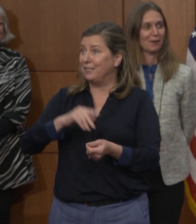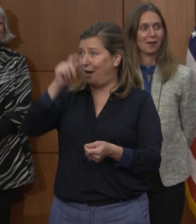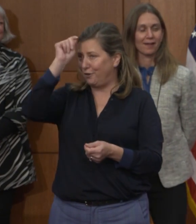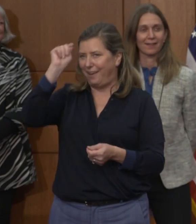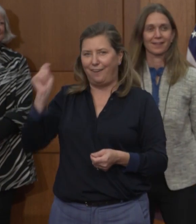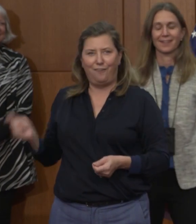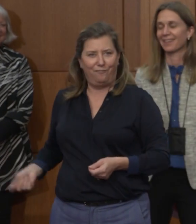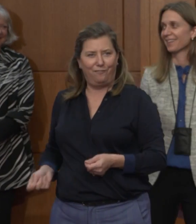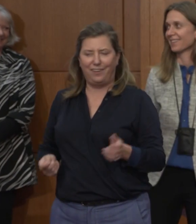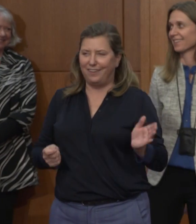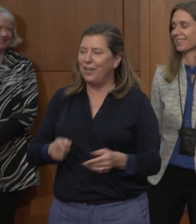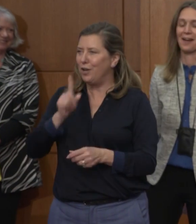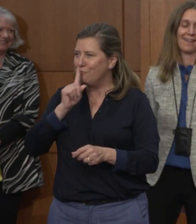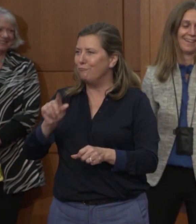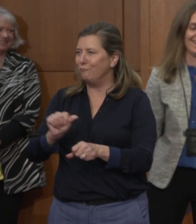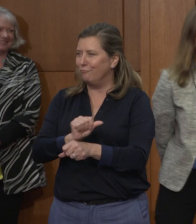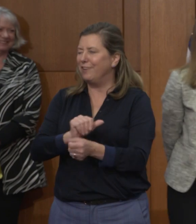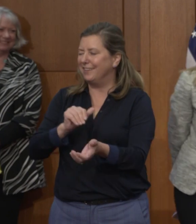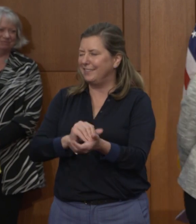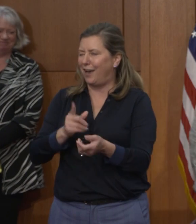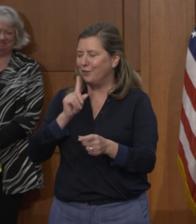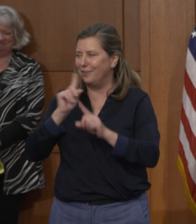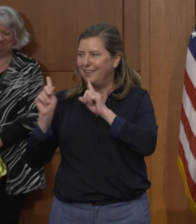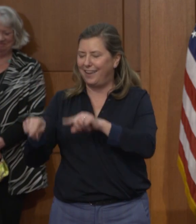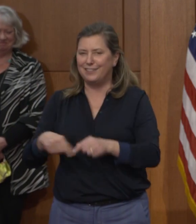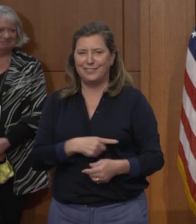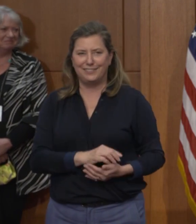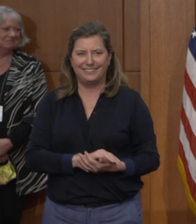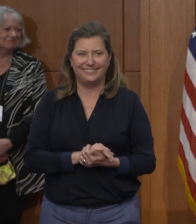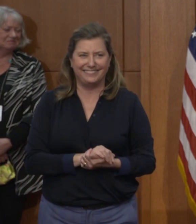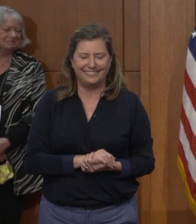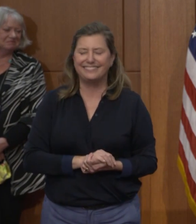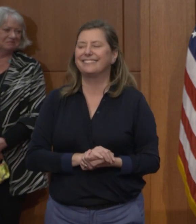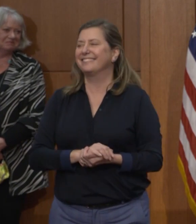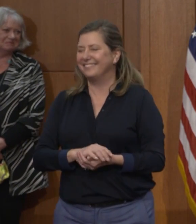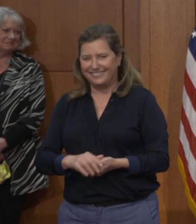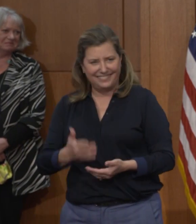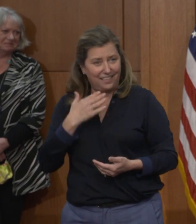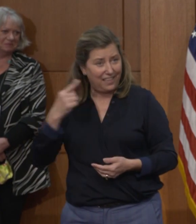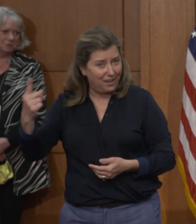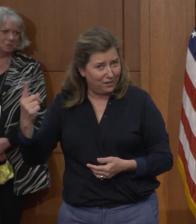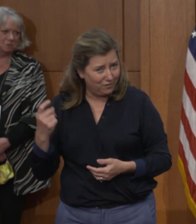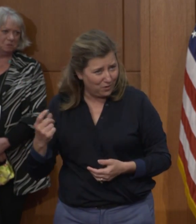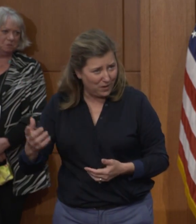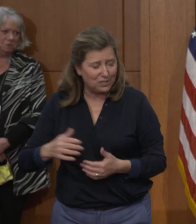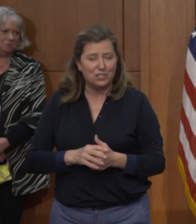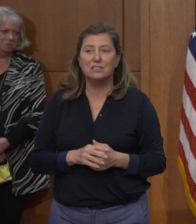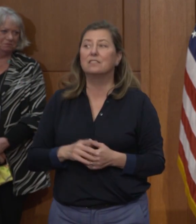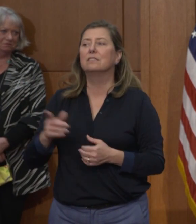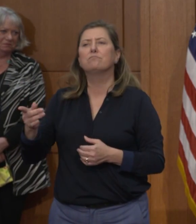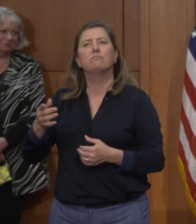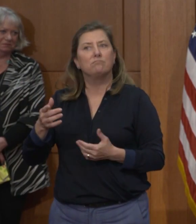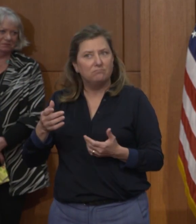maybe you want to address that? I, I was going to give it a try, but I'm going to let, no, no, no. I'm going to let dr Falana,